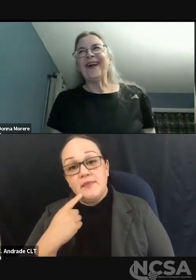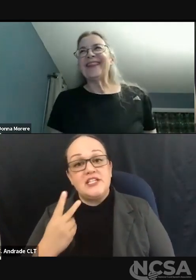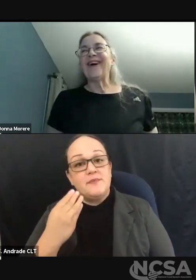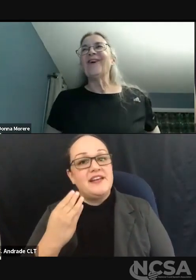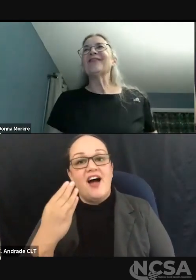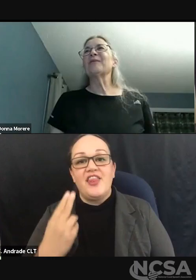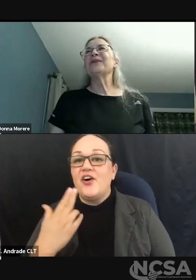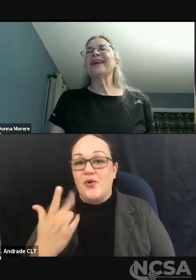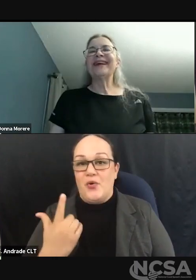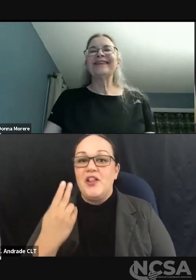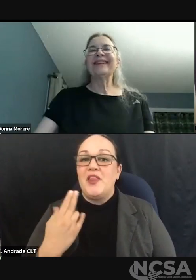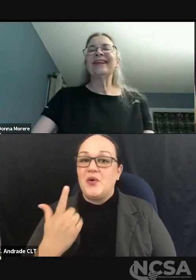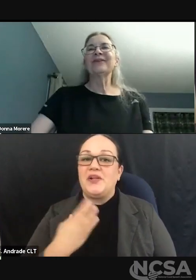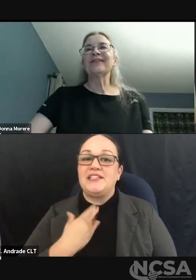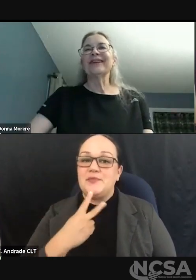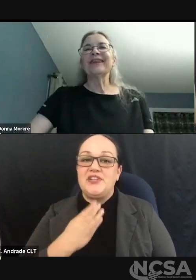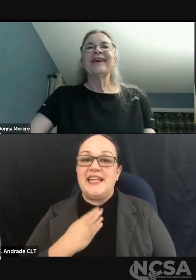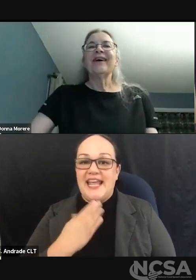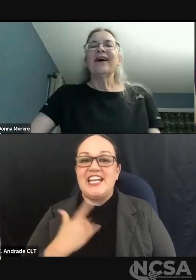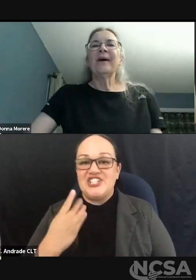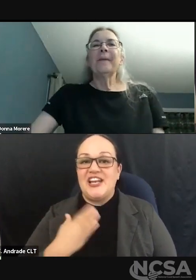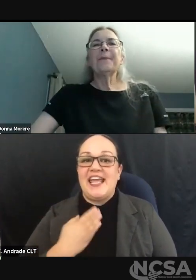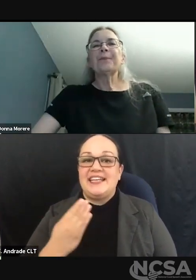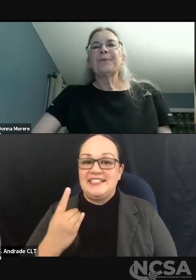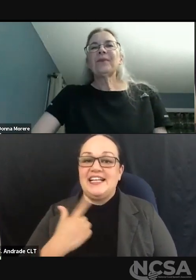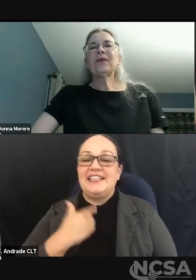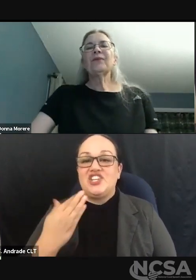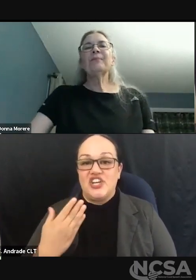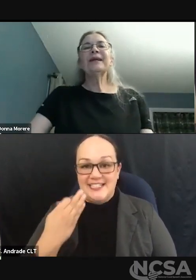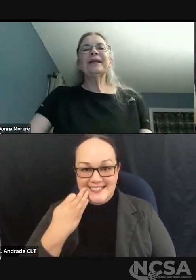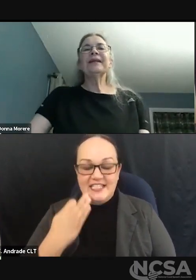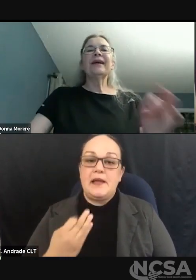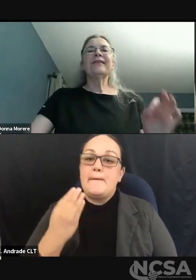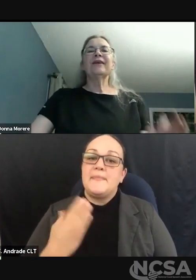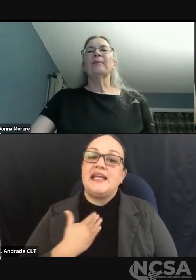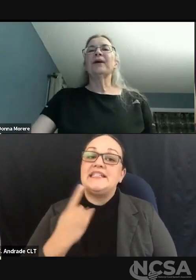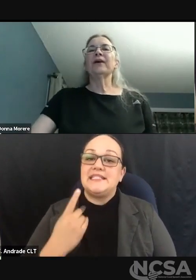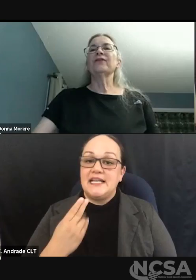The goal is communication and literacy. But it does help because